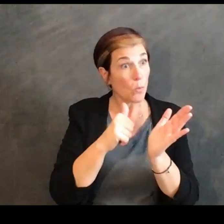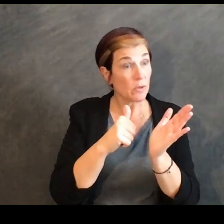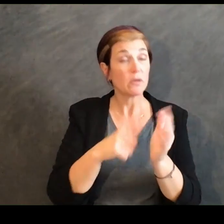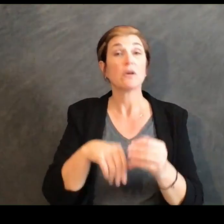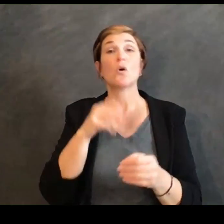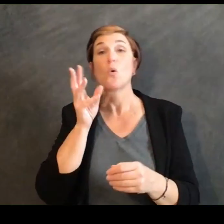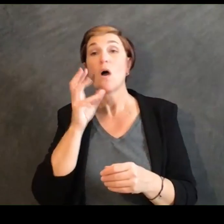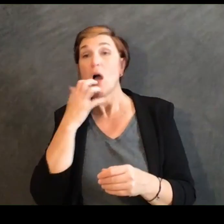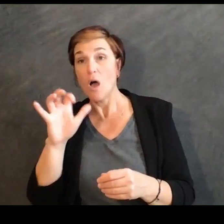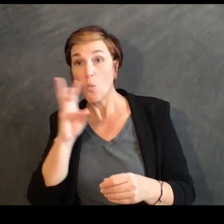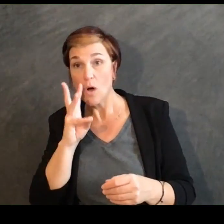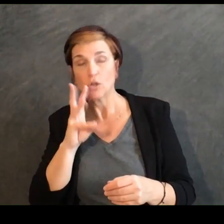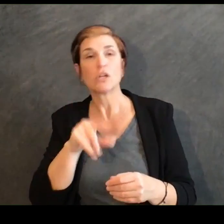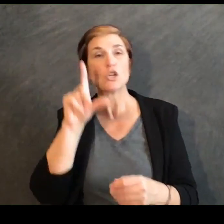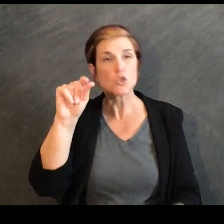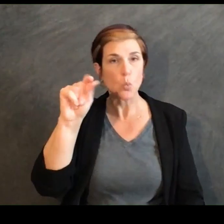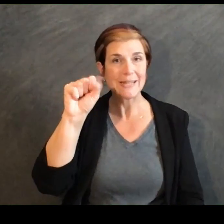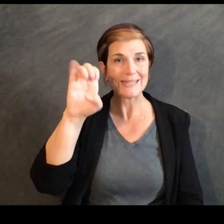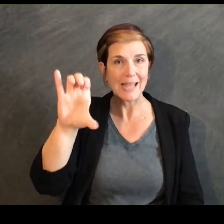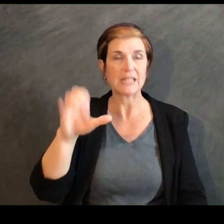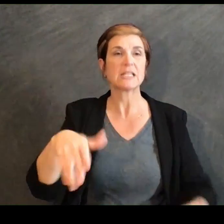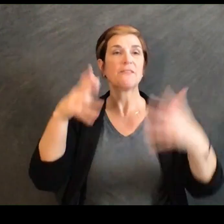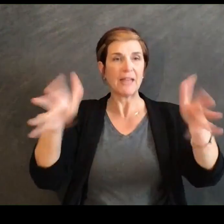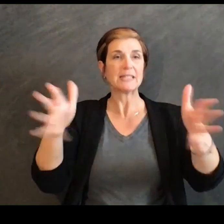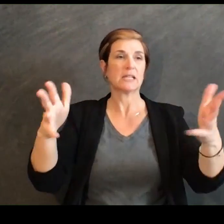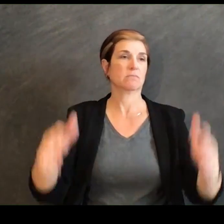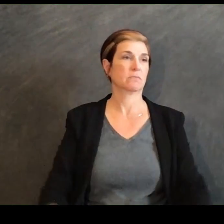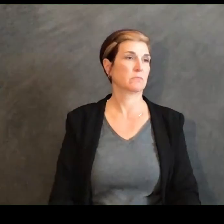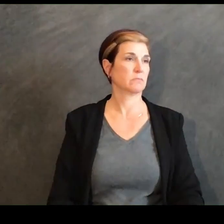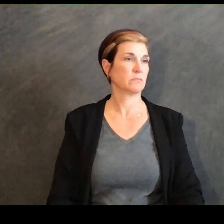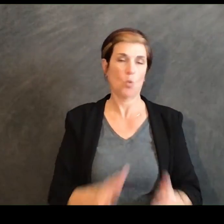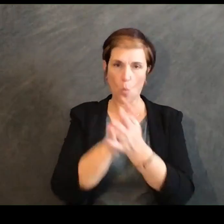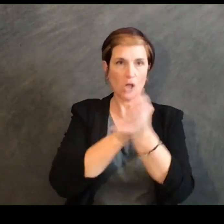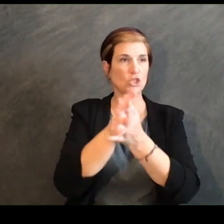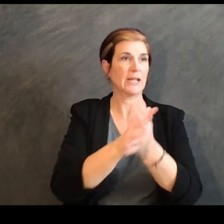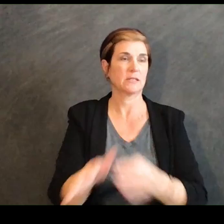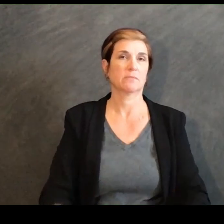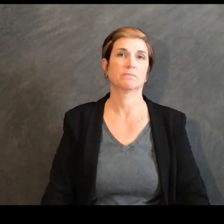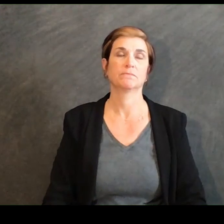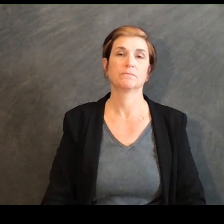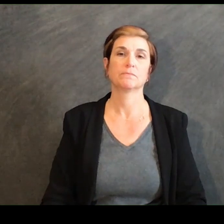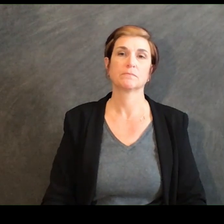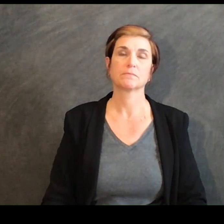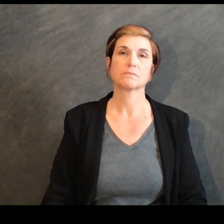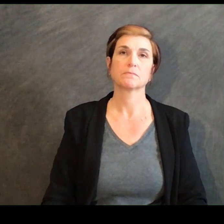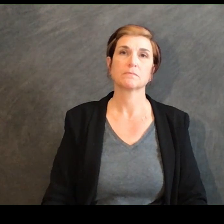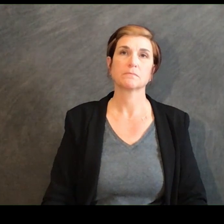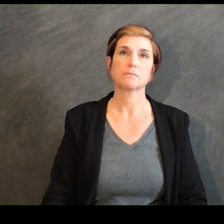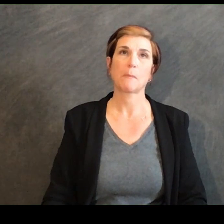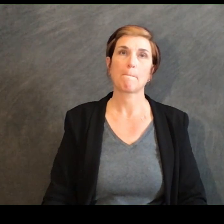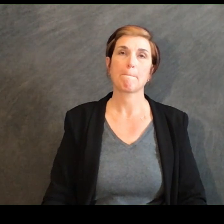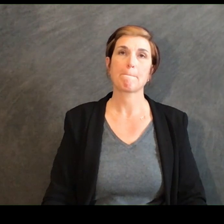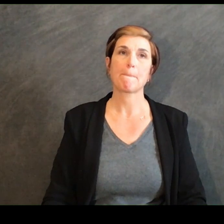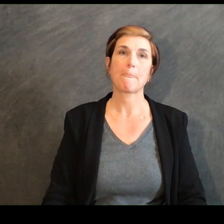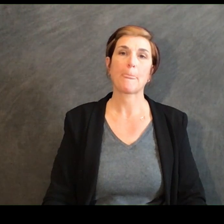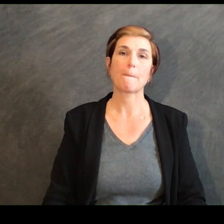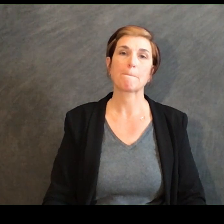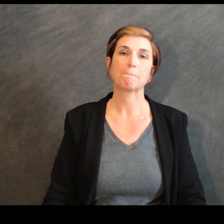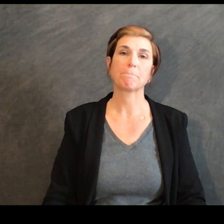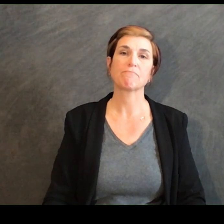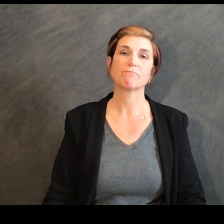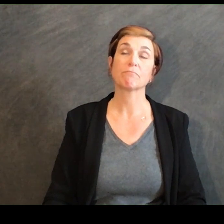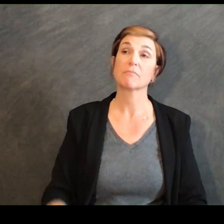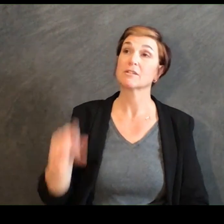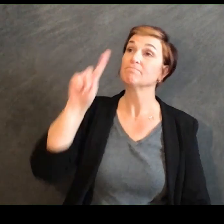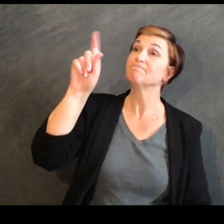it thank you very much mr. president you have a great team of course that's true